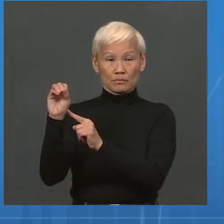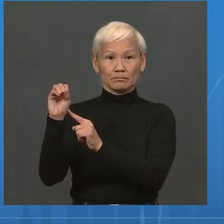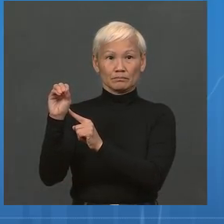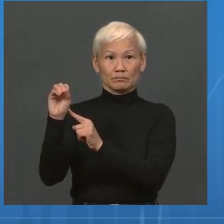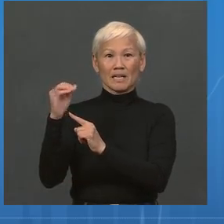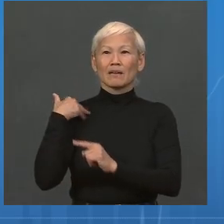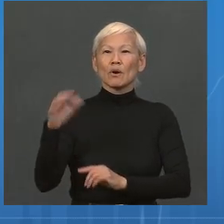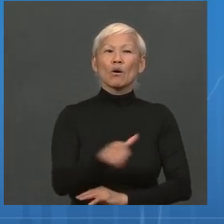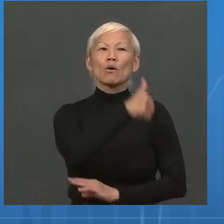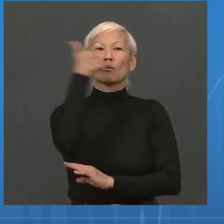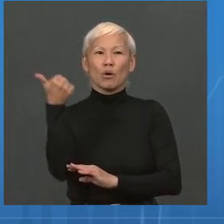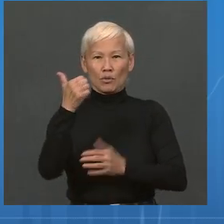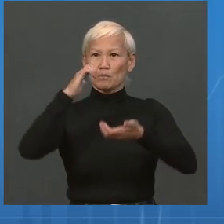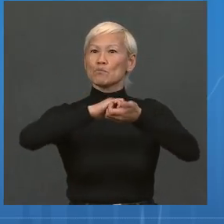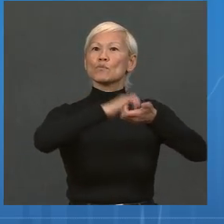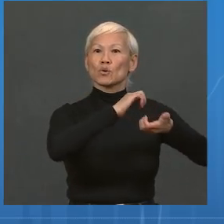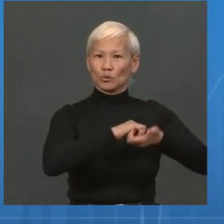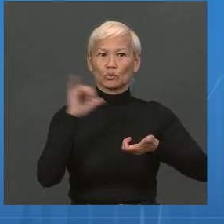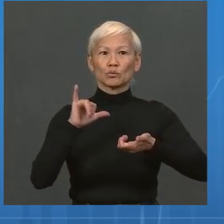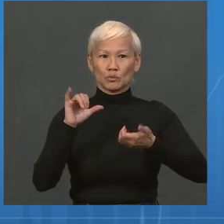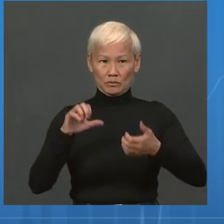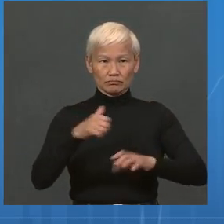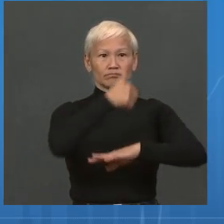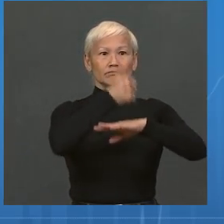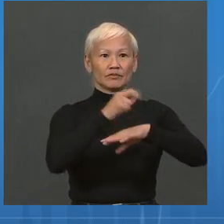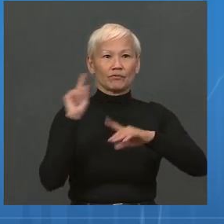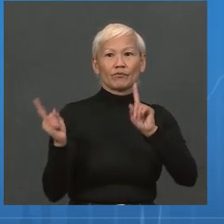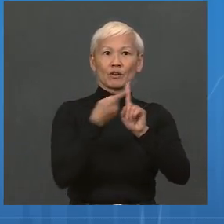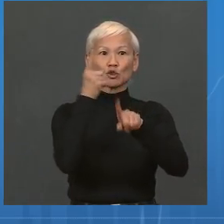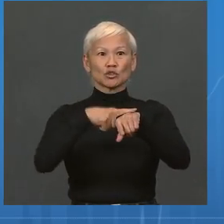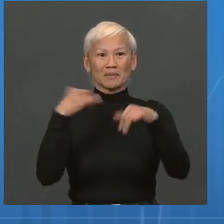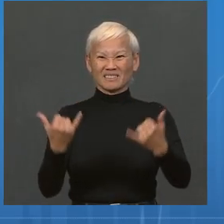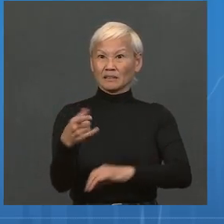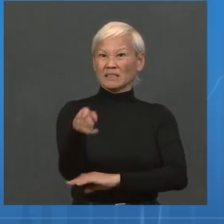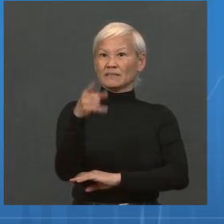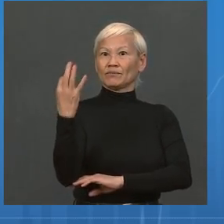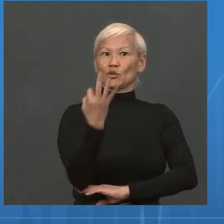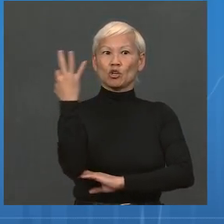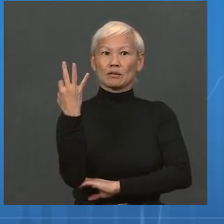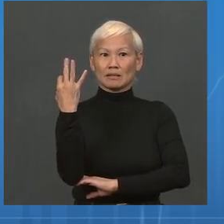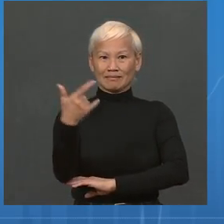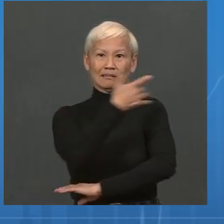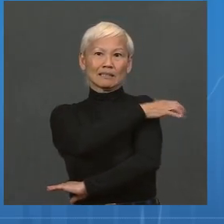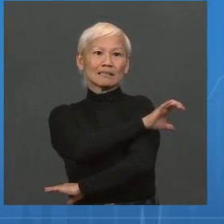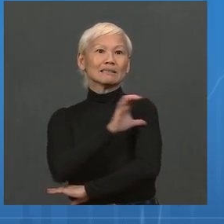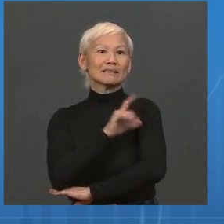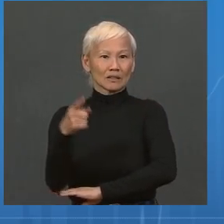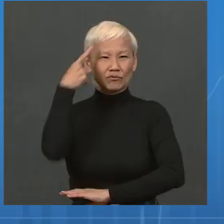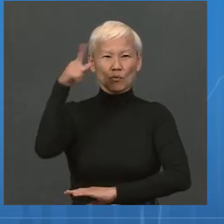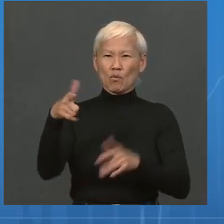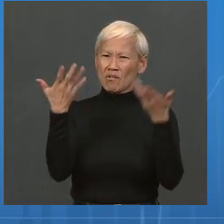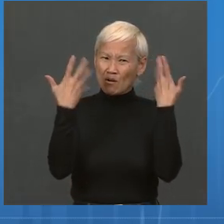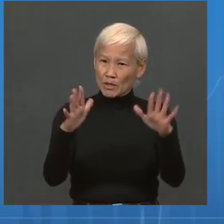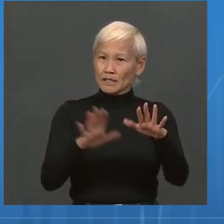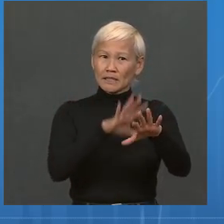they will host the first of many clinics this Friday, with more than 4,000 appointments already scheduled through the weekend.